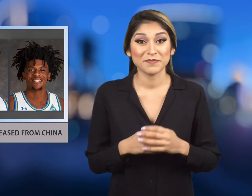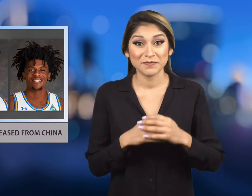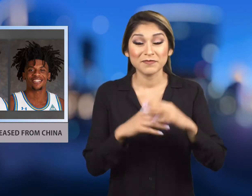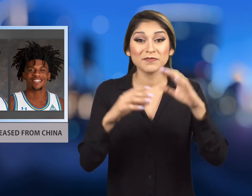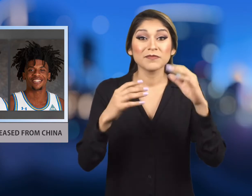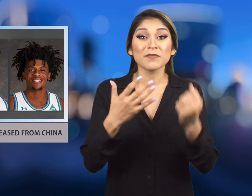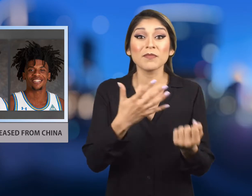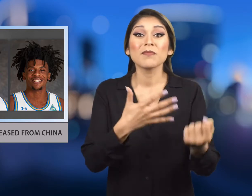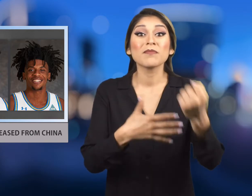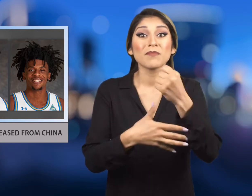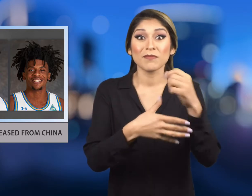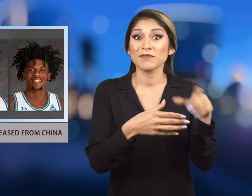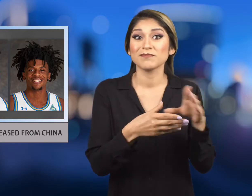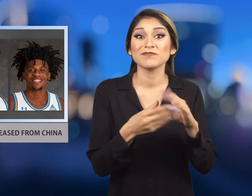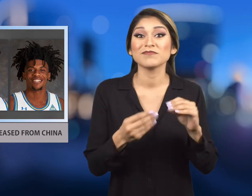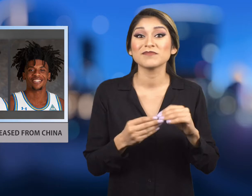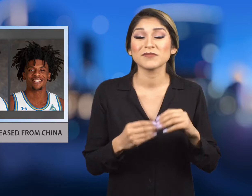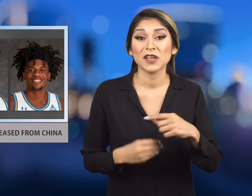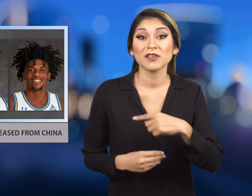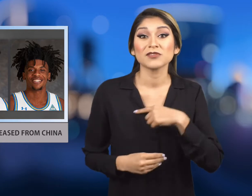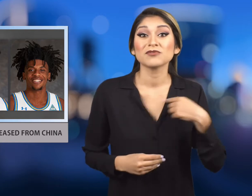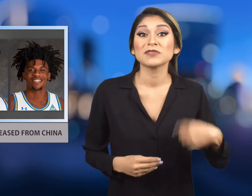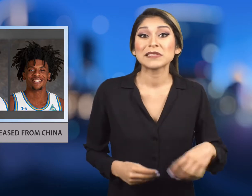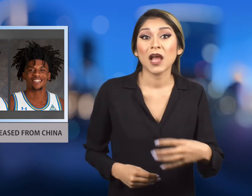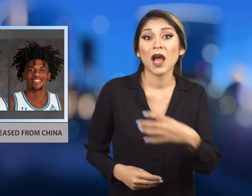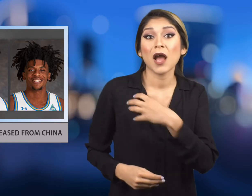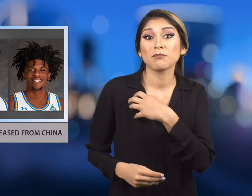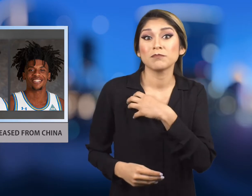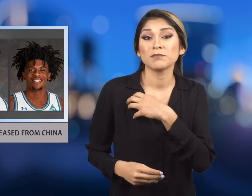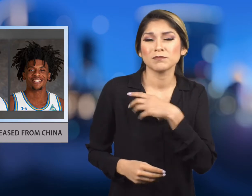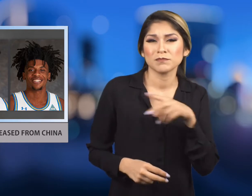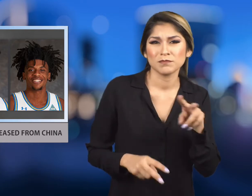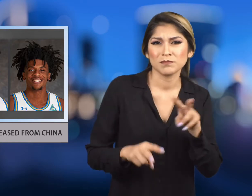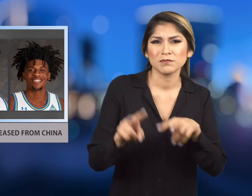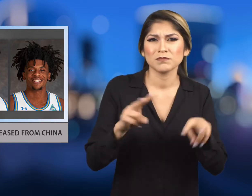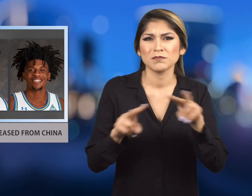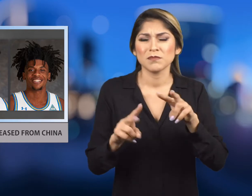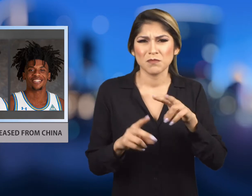The commissioner says the three were allowed